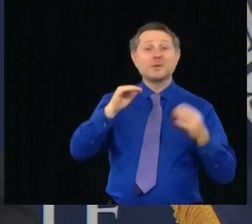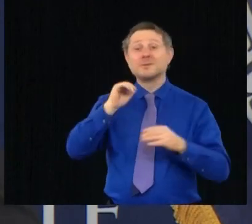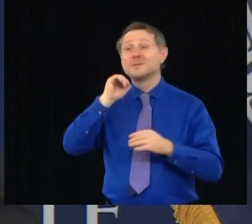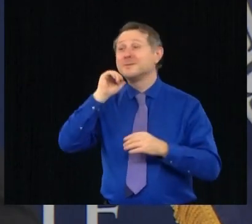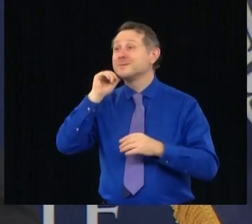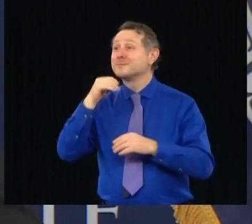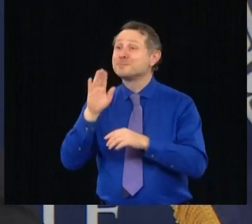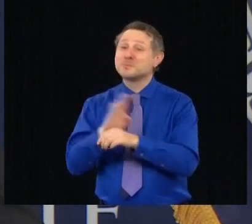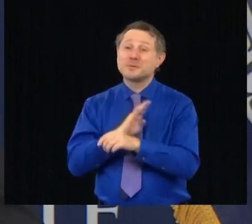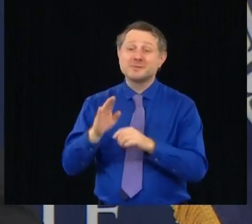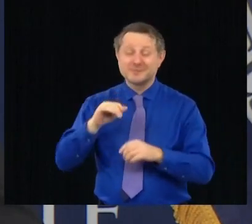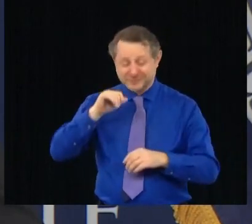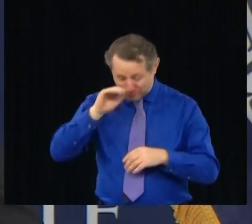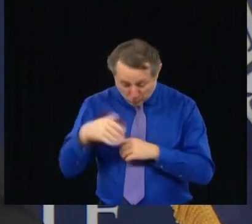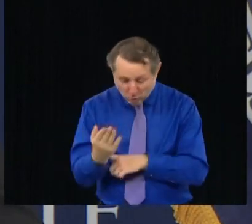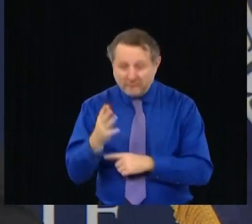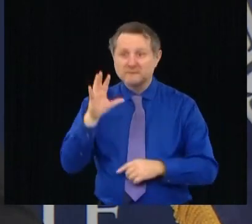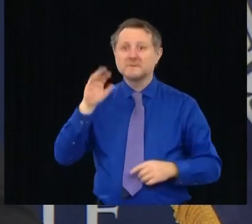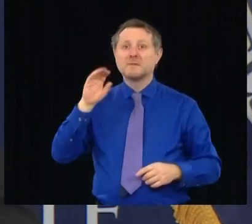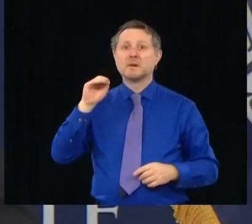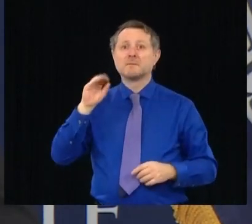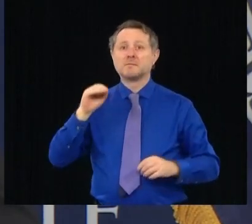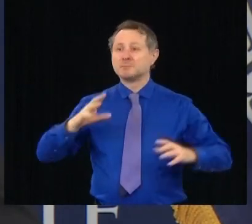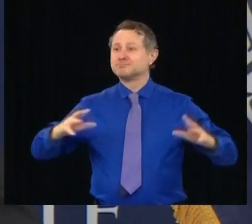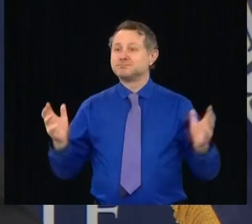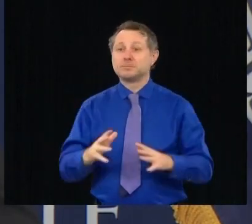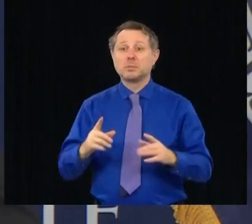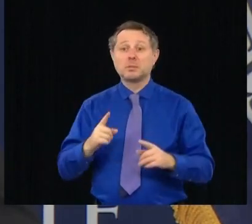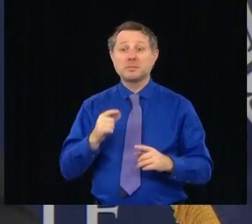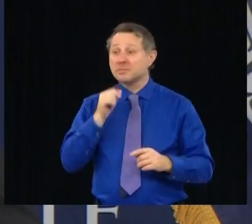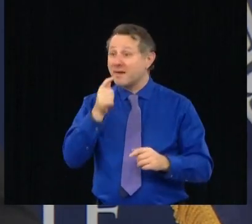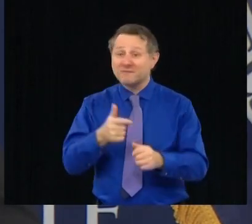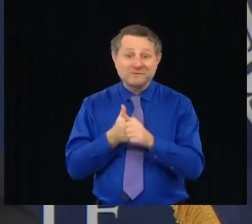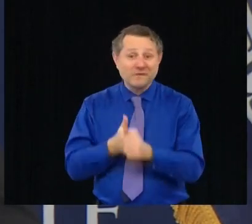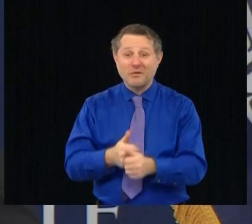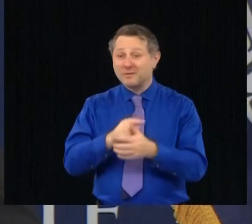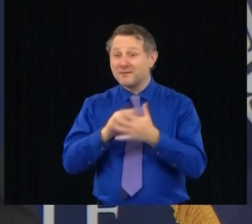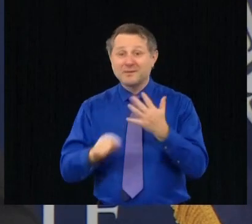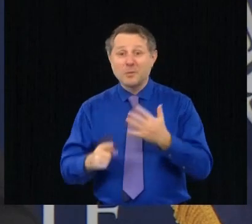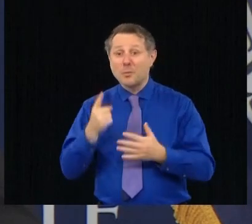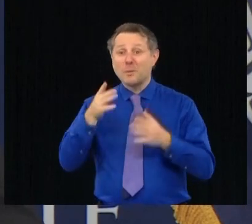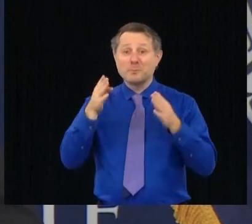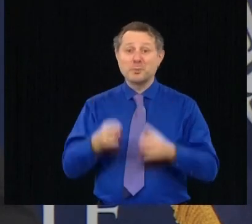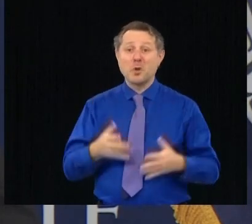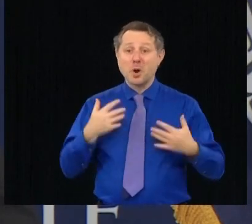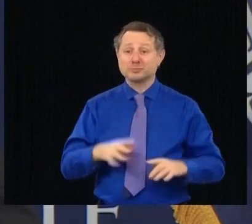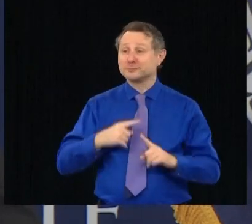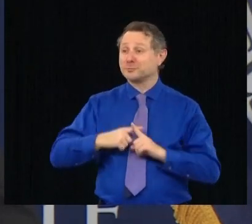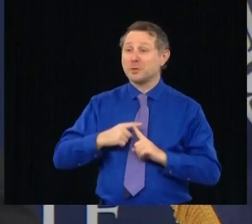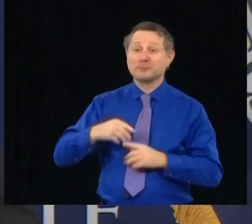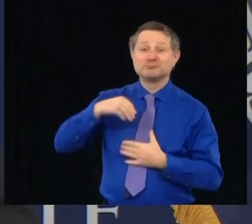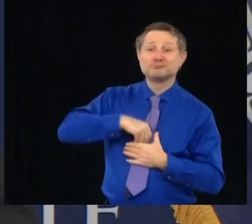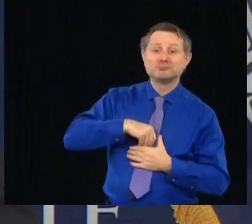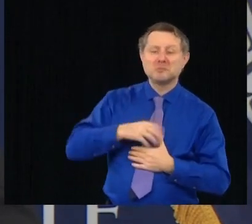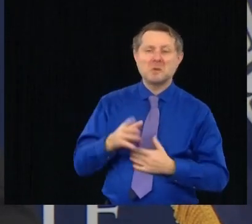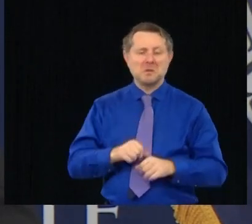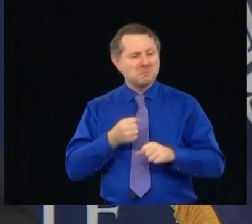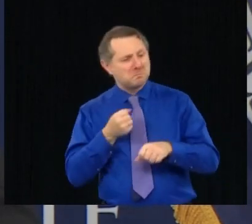COMMUNITIES, ONE PERSON. YOU OPEN A BUSINESS TOMORROW WITH 50 EMPLOYEES, YOU DON'T DO